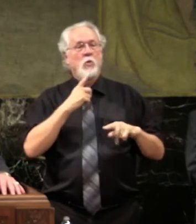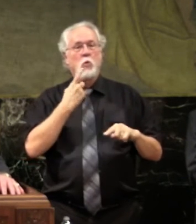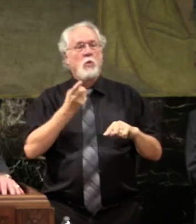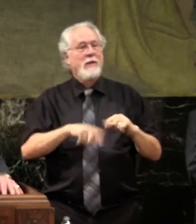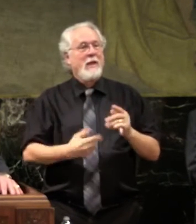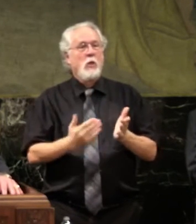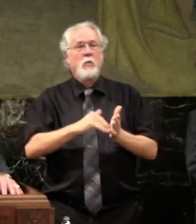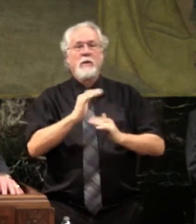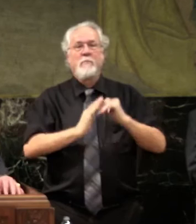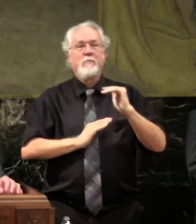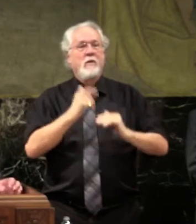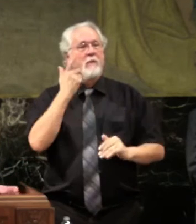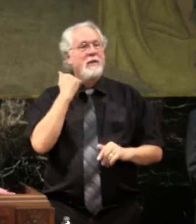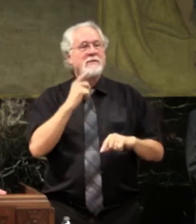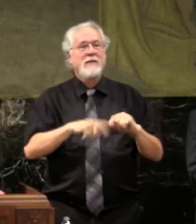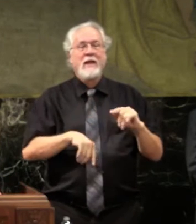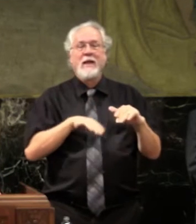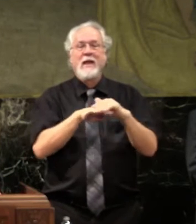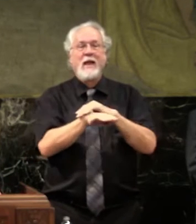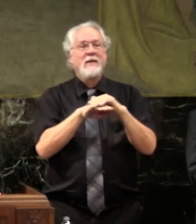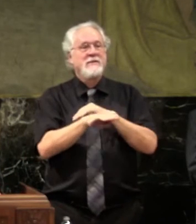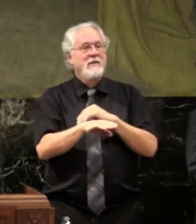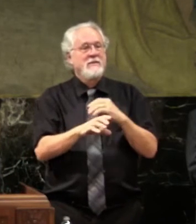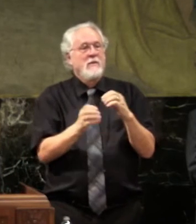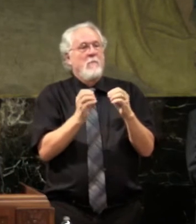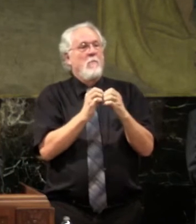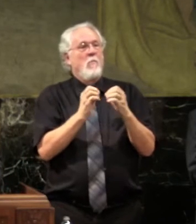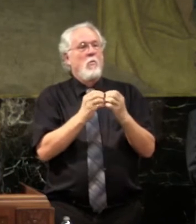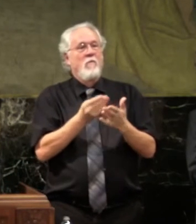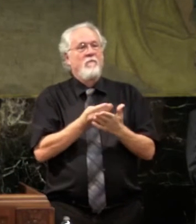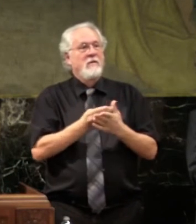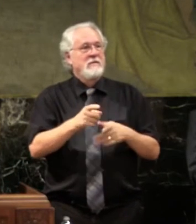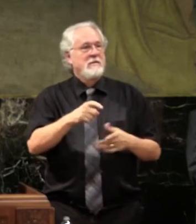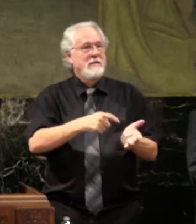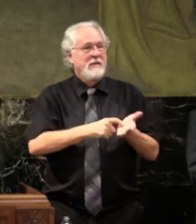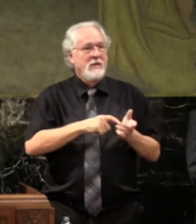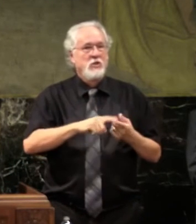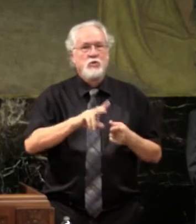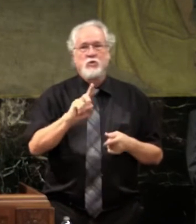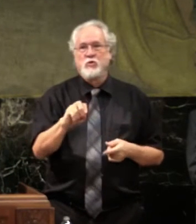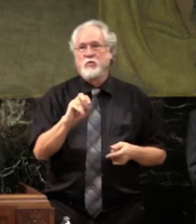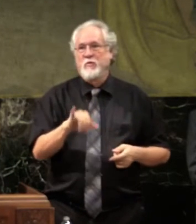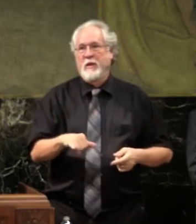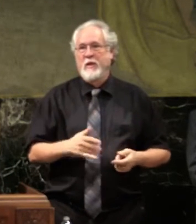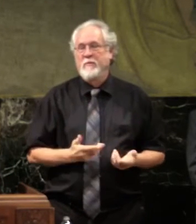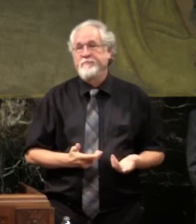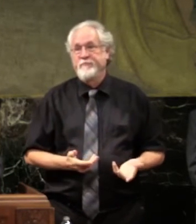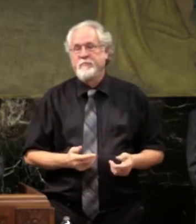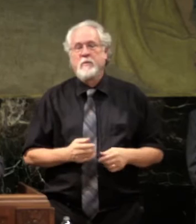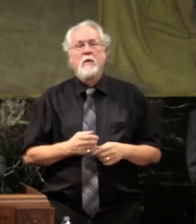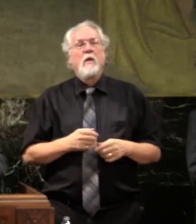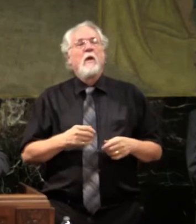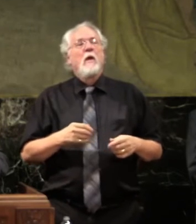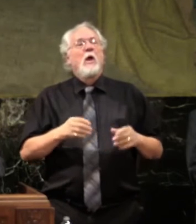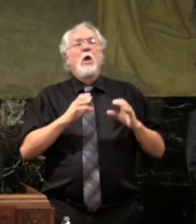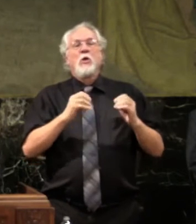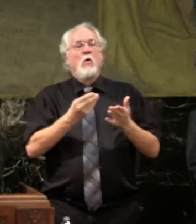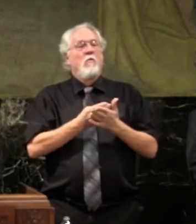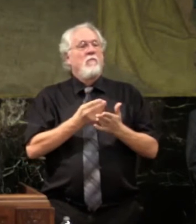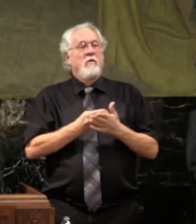because they can't access the additional funds that will be necessary for them to do so. No funds are in this budget for